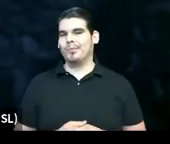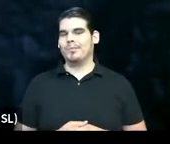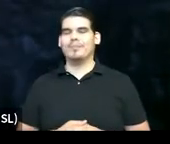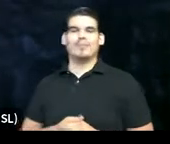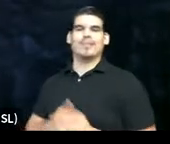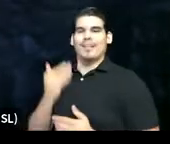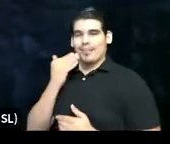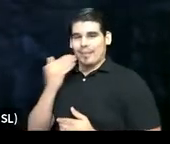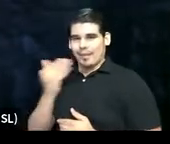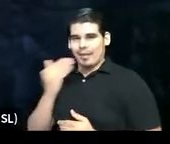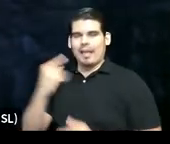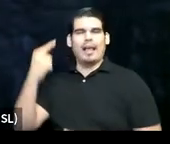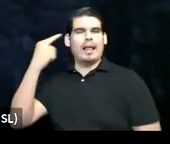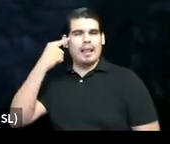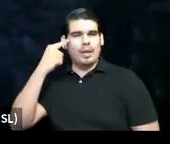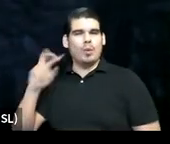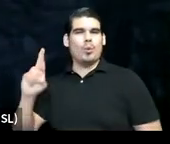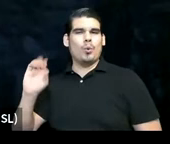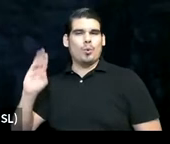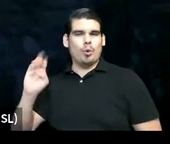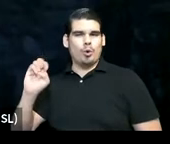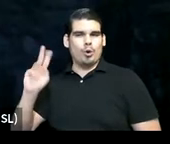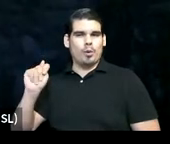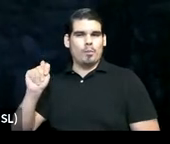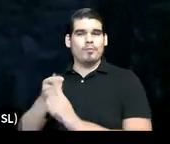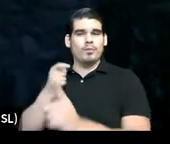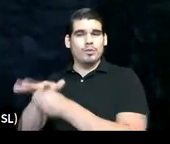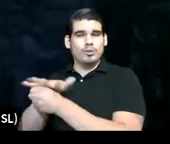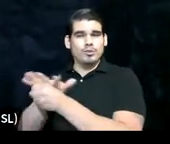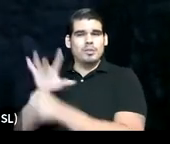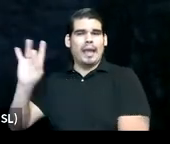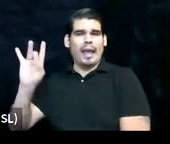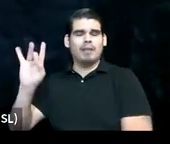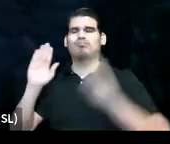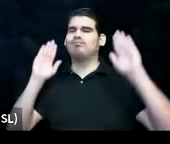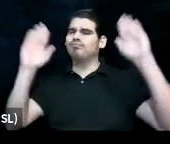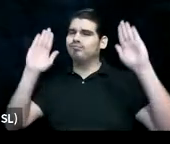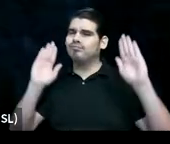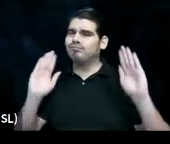Basically mentioning the types of resolutions that we thought of as a group,